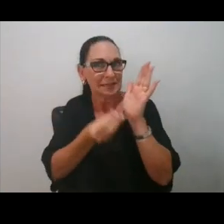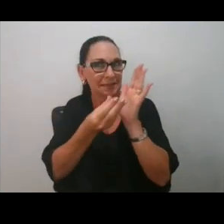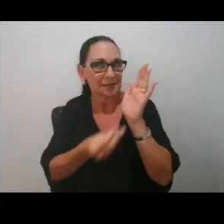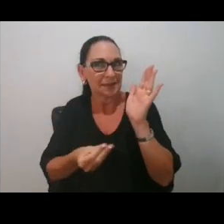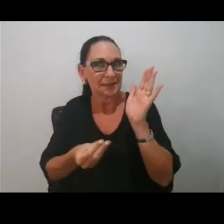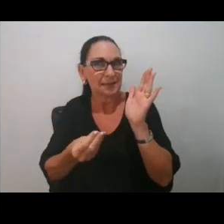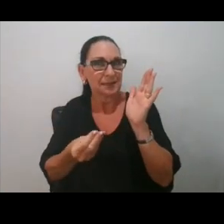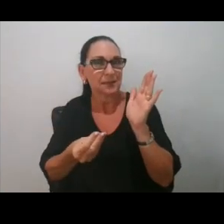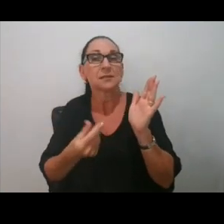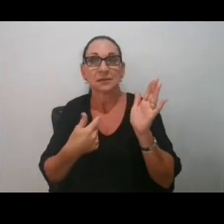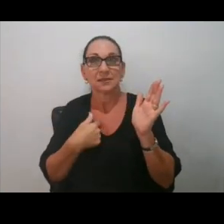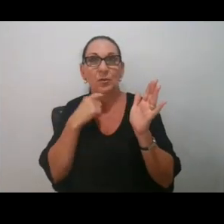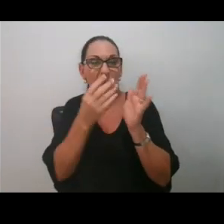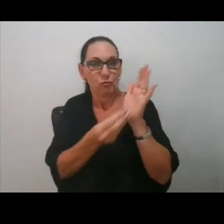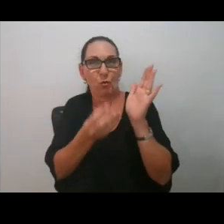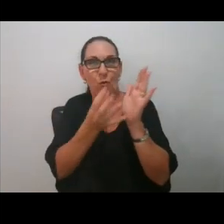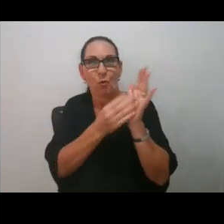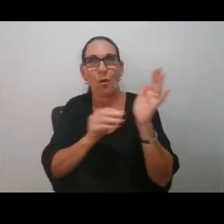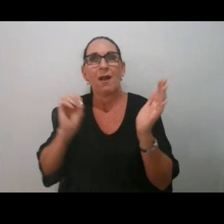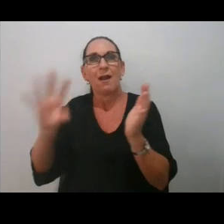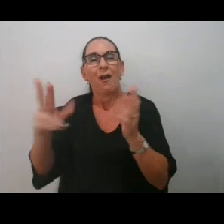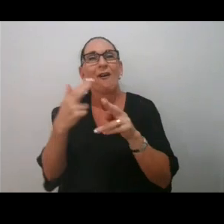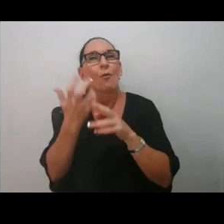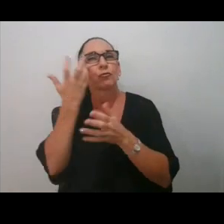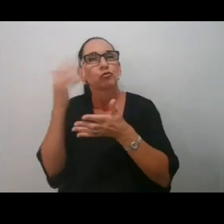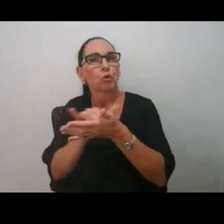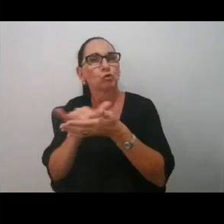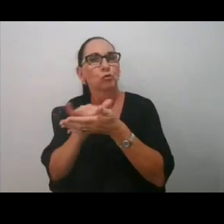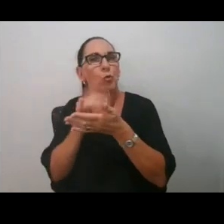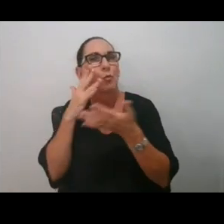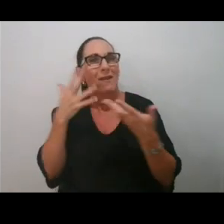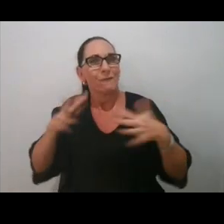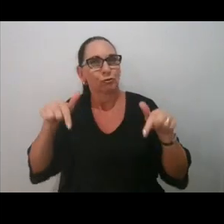the recording on our YouTube channel um after the webinar has finished and that will be available in